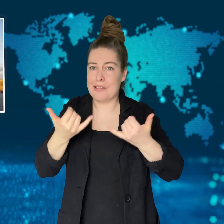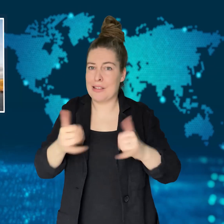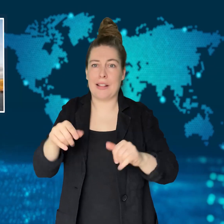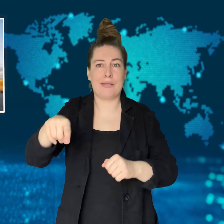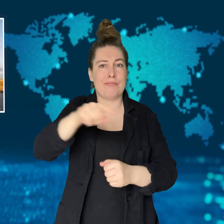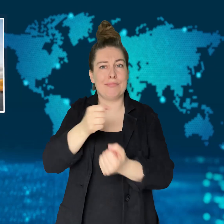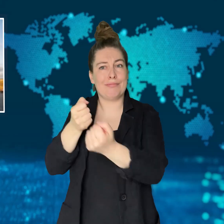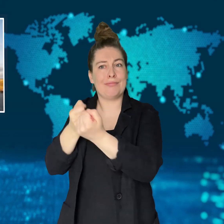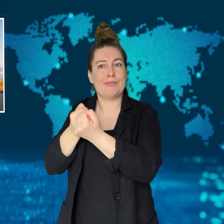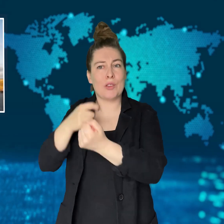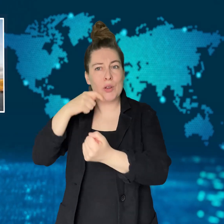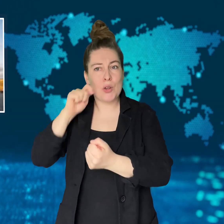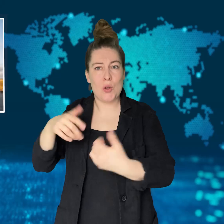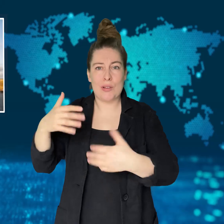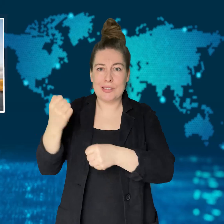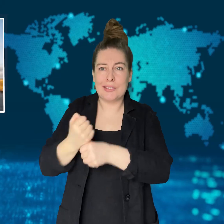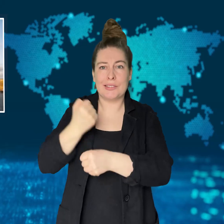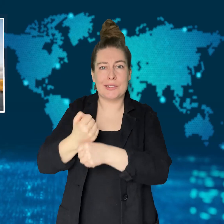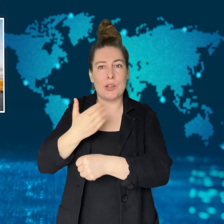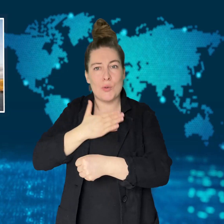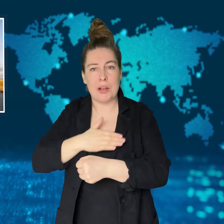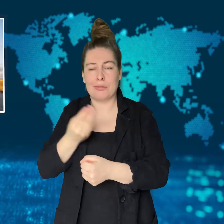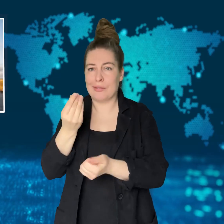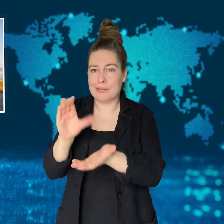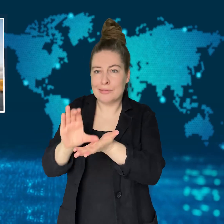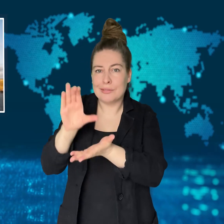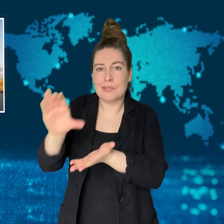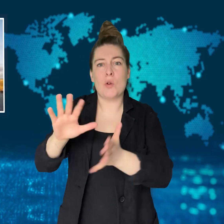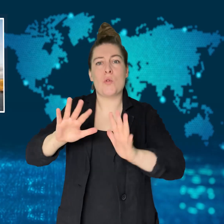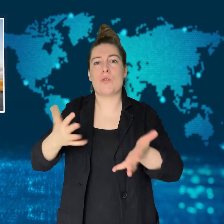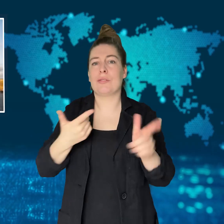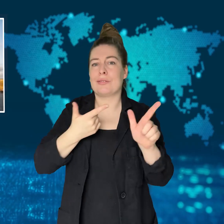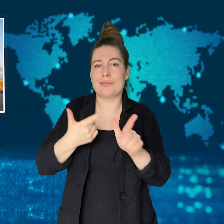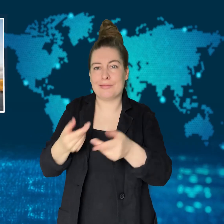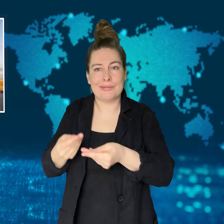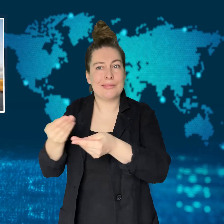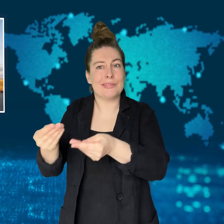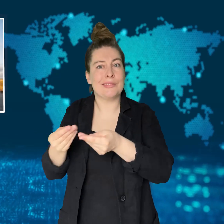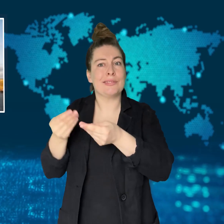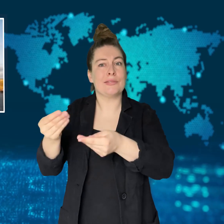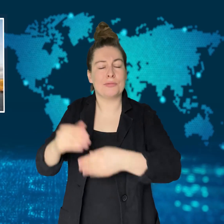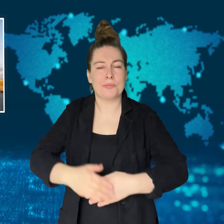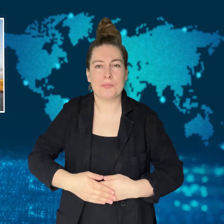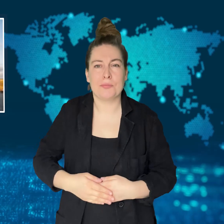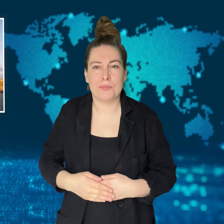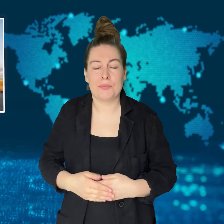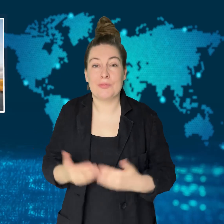Many of them support Ukraine in its efforts, both in finances